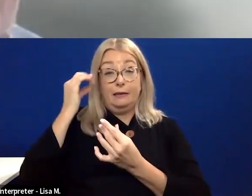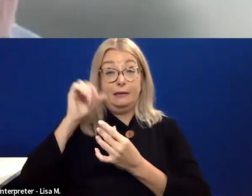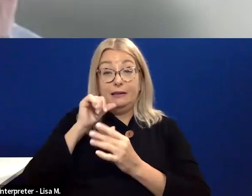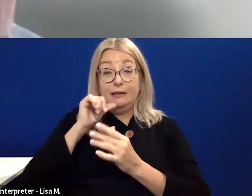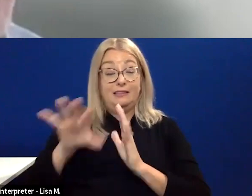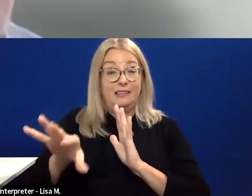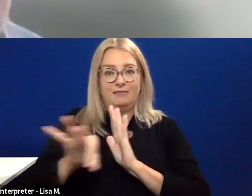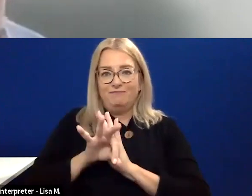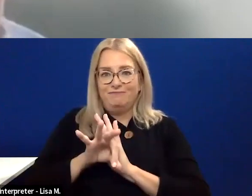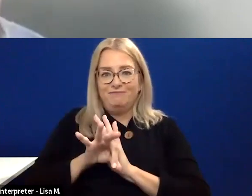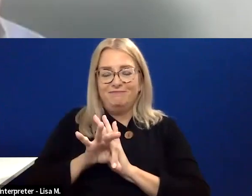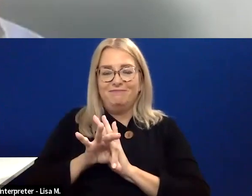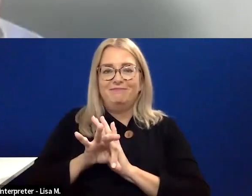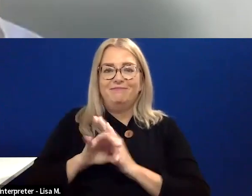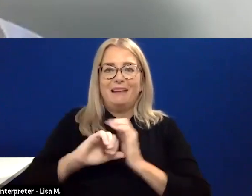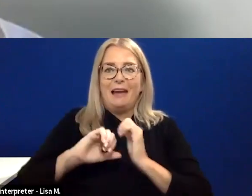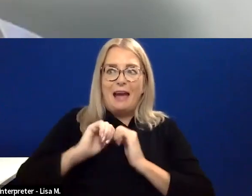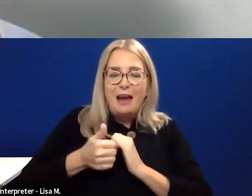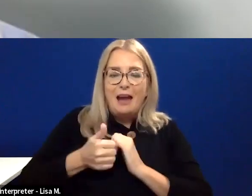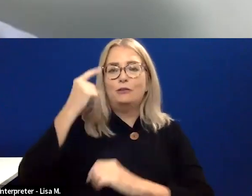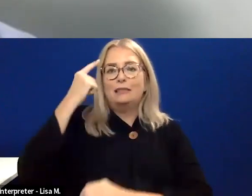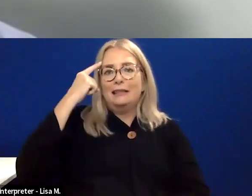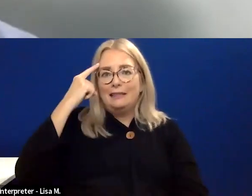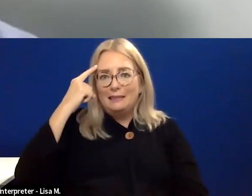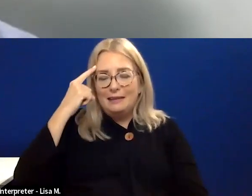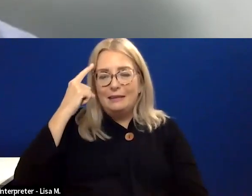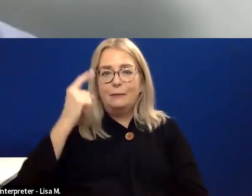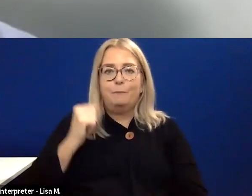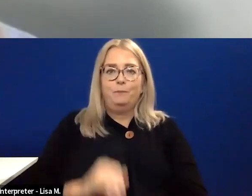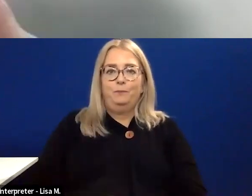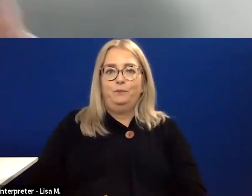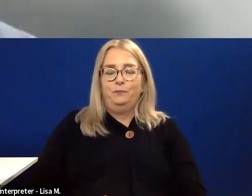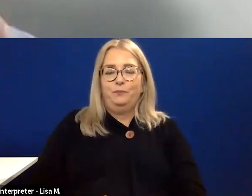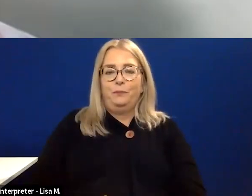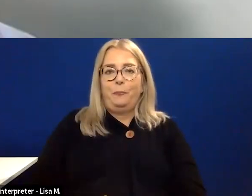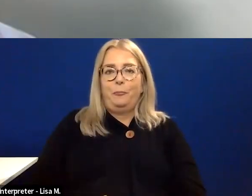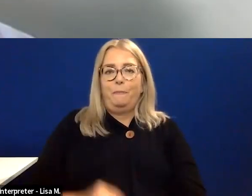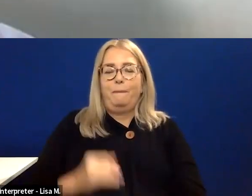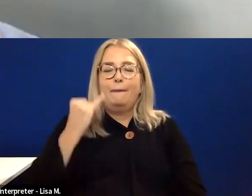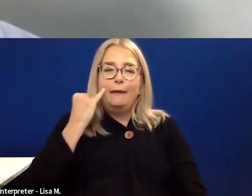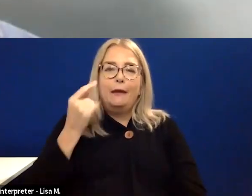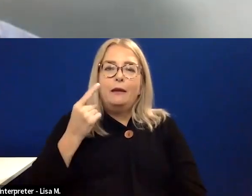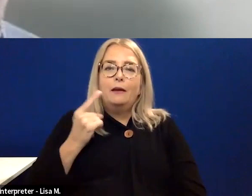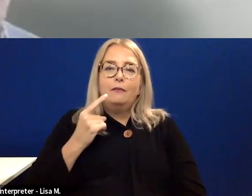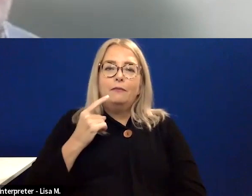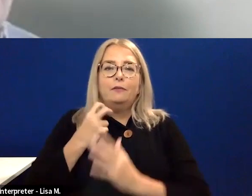right because it's not that's all you can do right if you engage in deep thinking you really can't